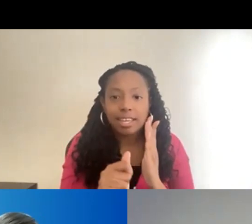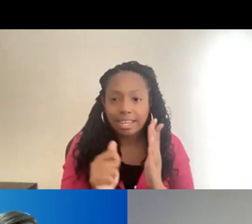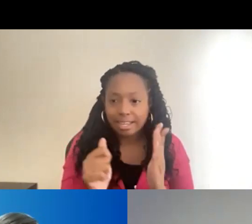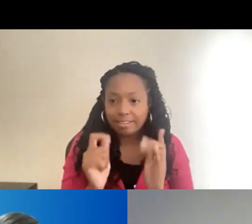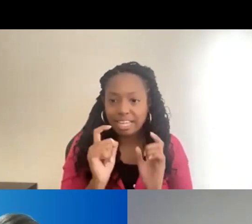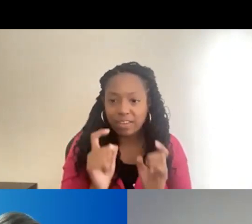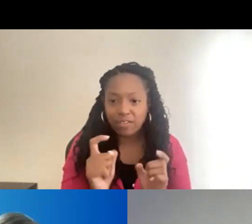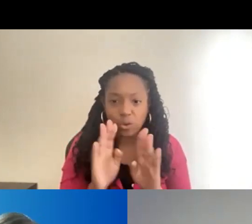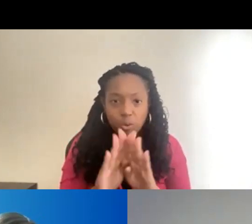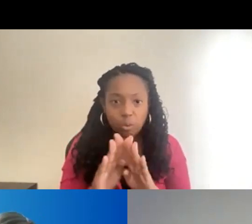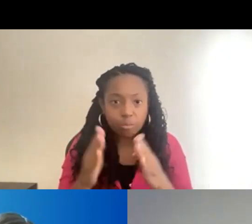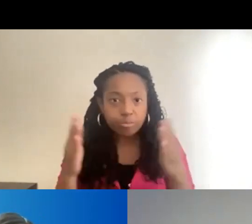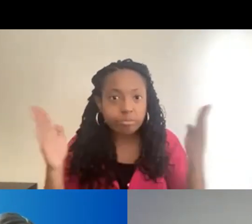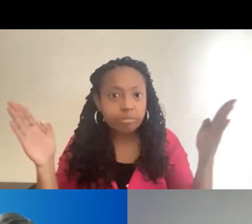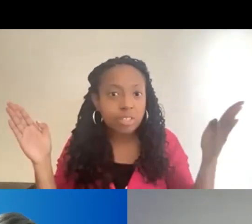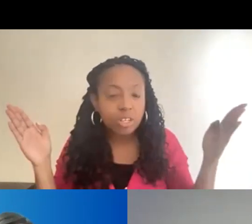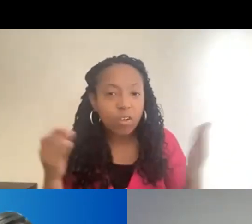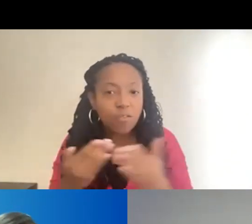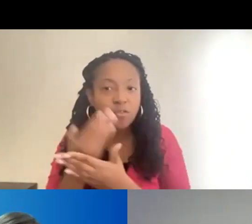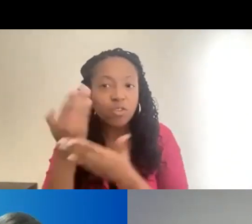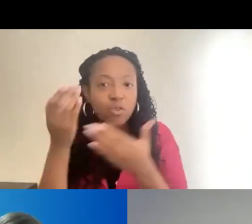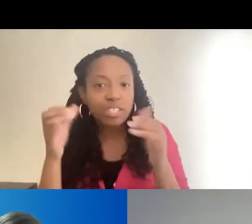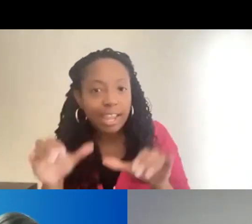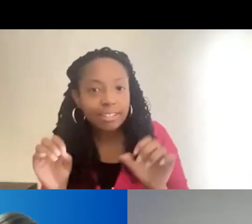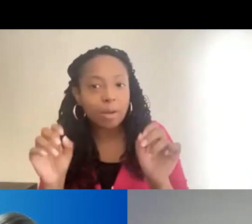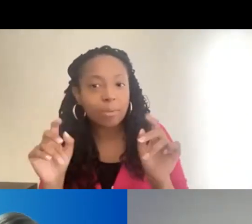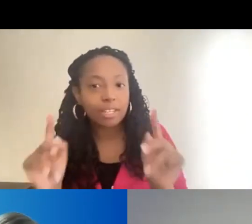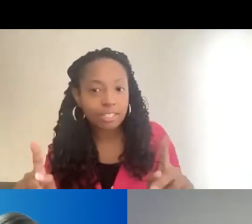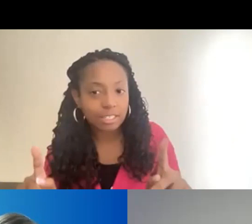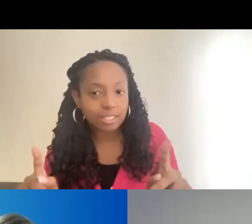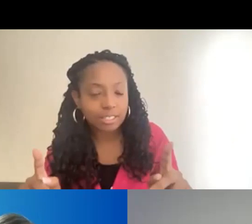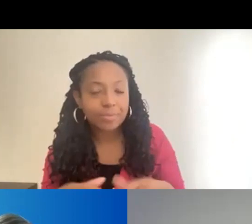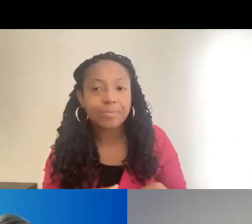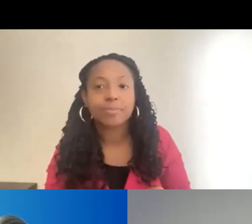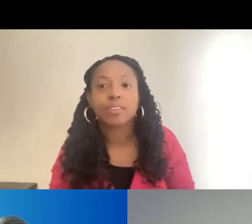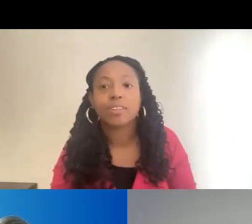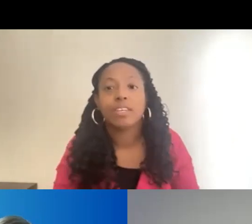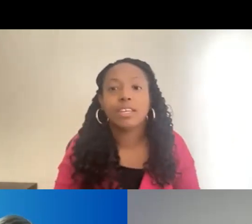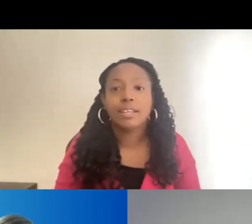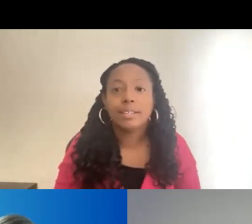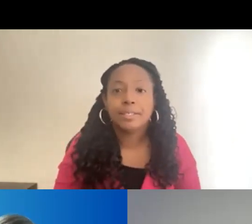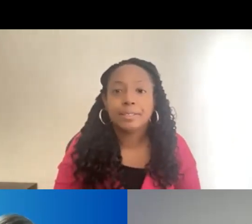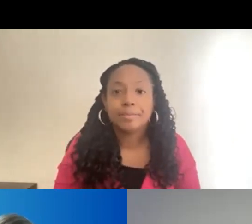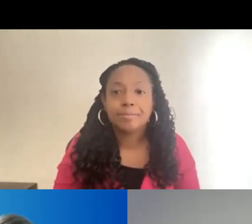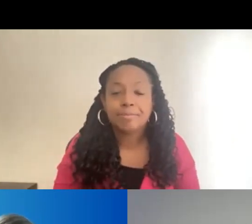which is especially true in today's digital age where information constantly surrounds us great